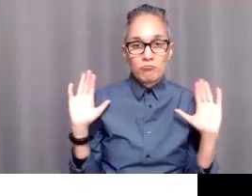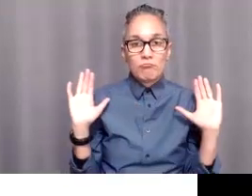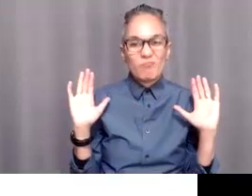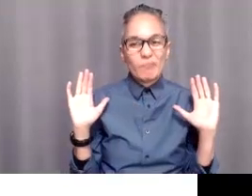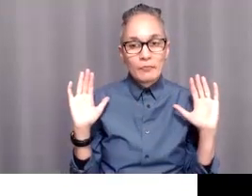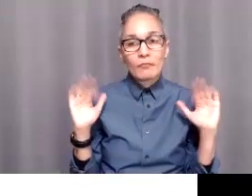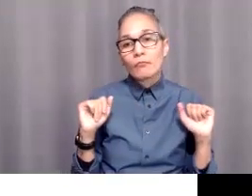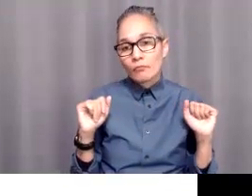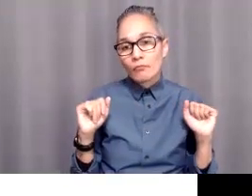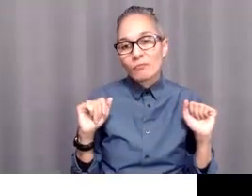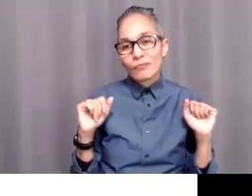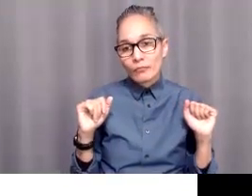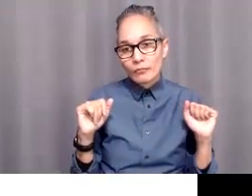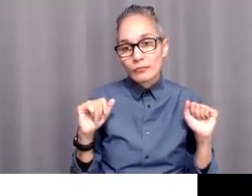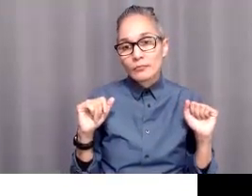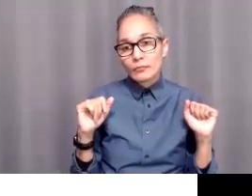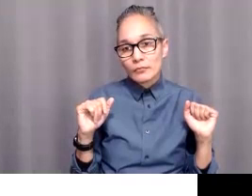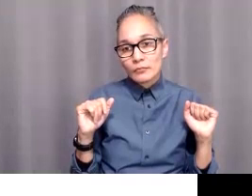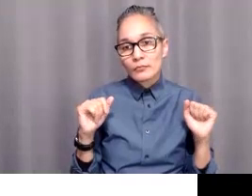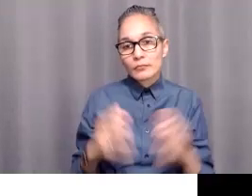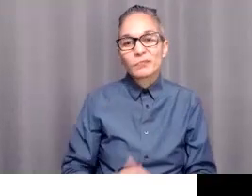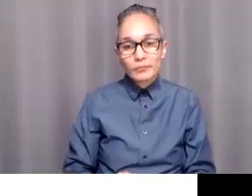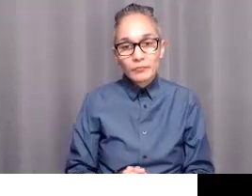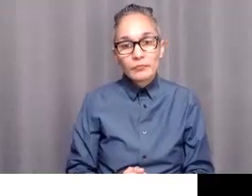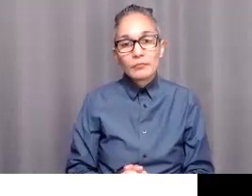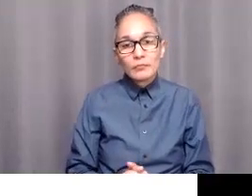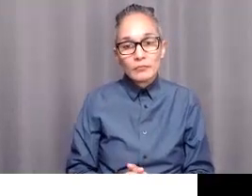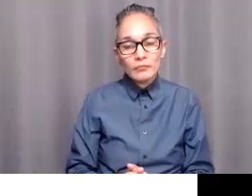The, person who was in charge